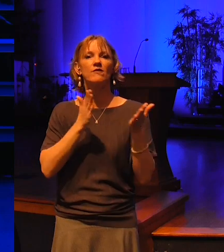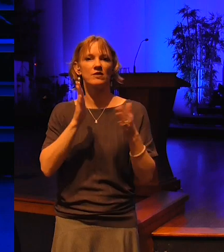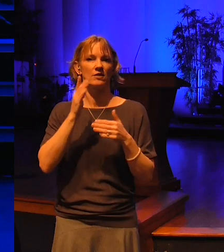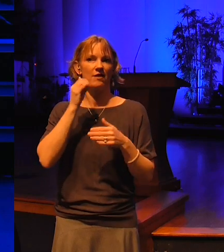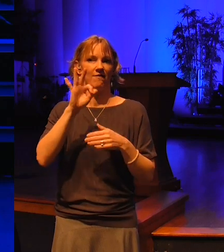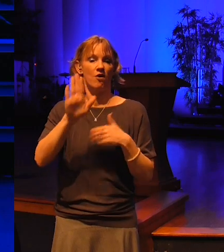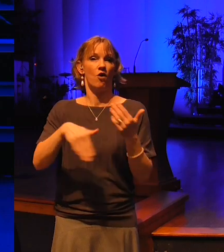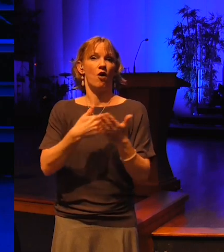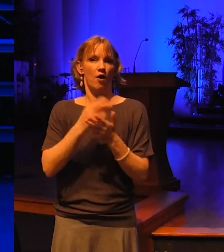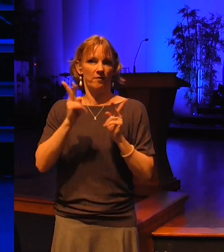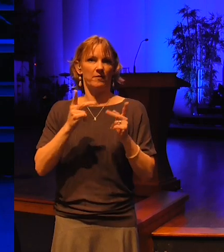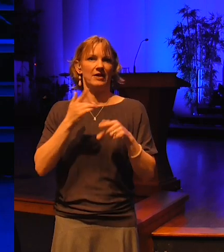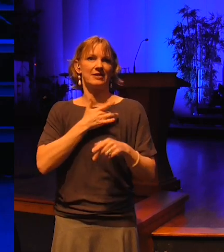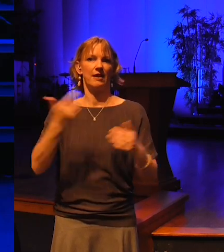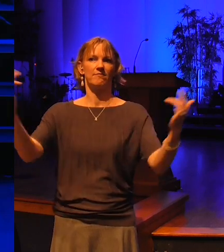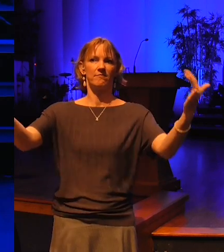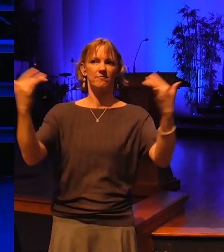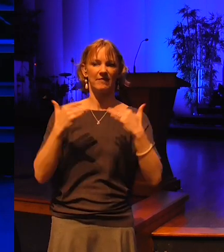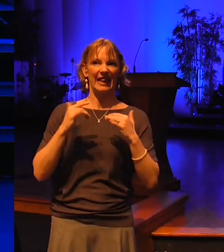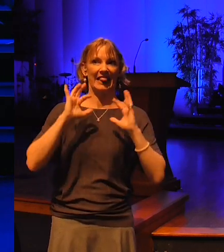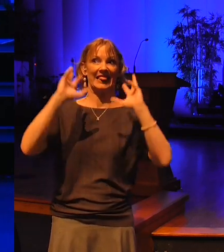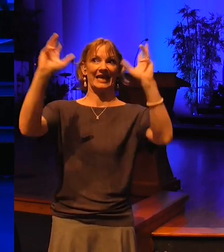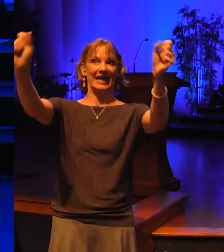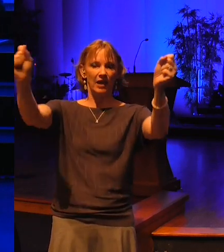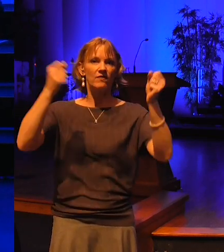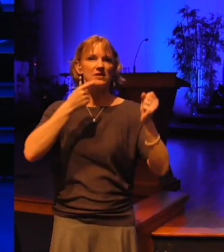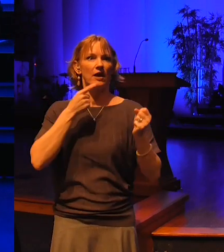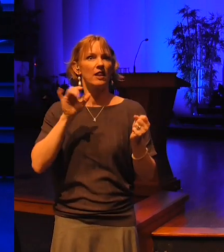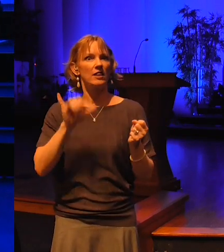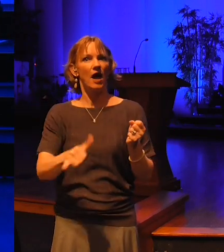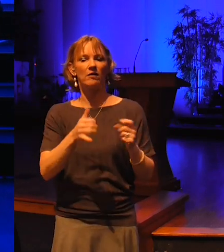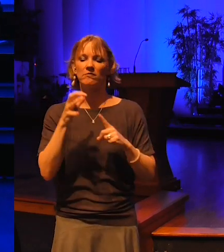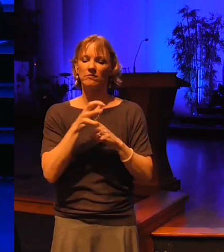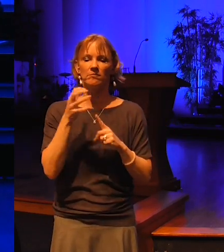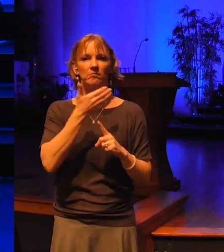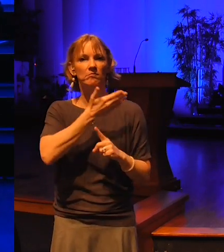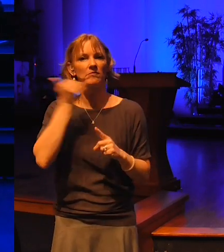out and say "That's the best service I've attended all year." So don't miss that it's really special